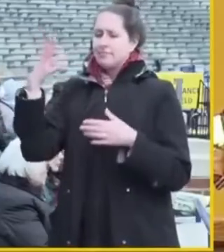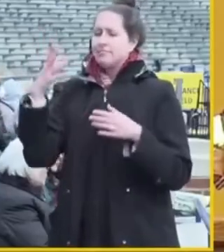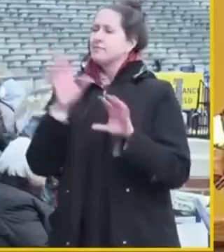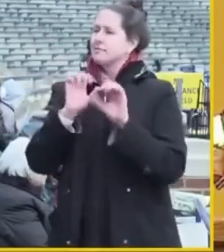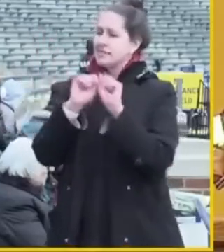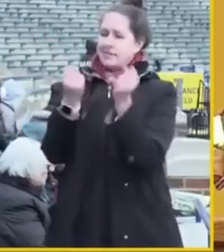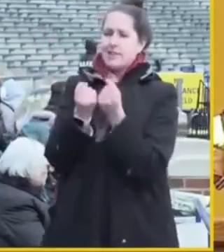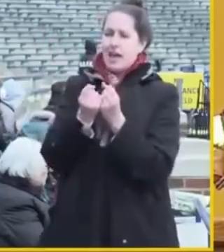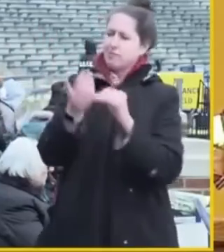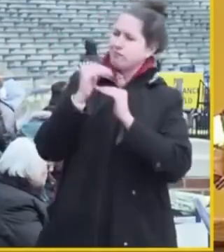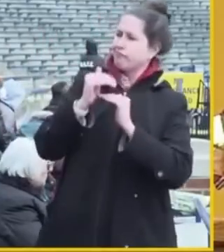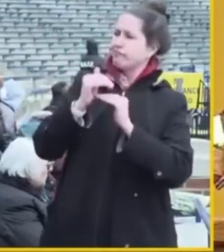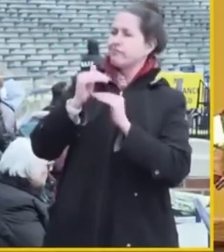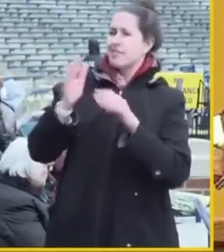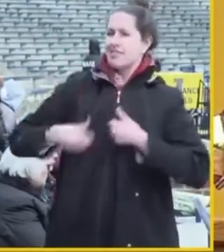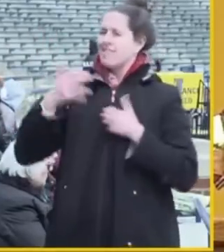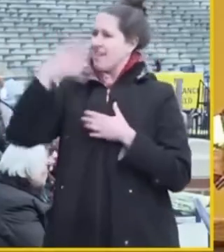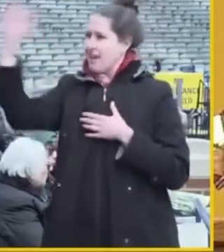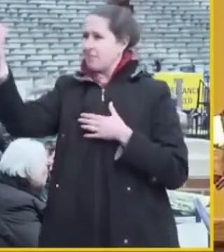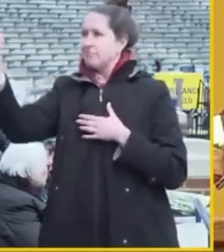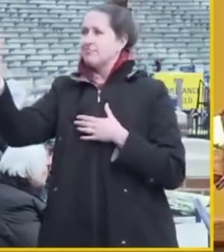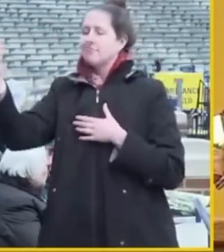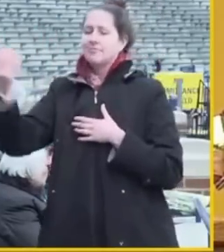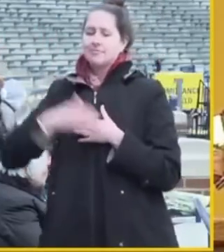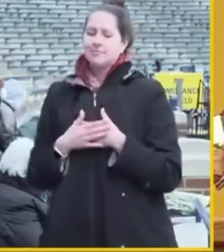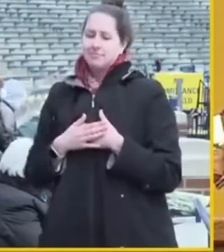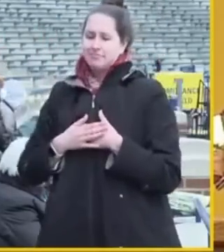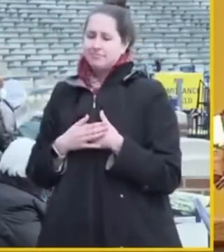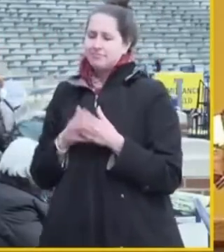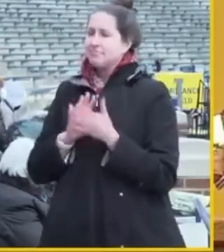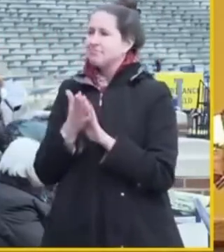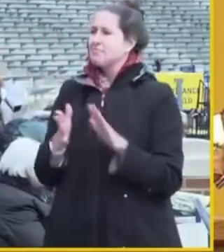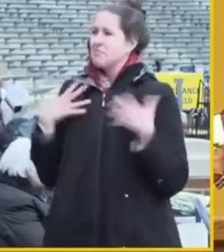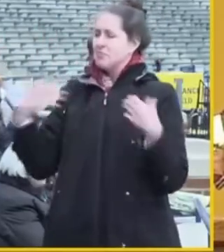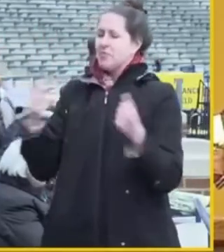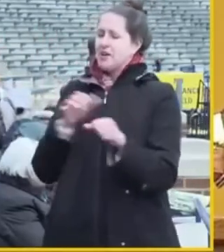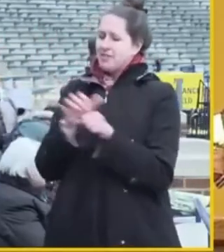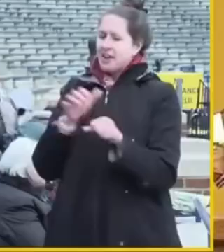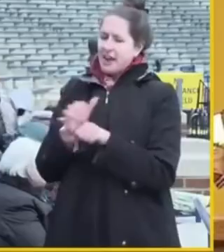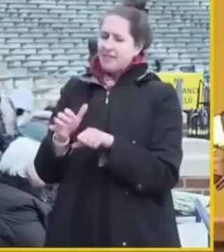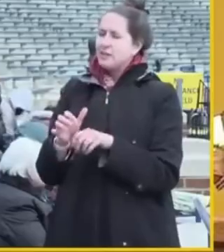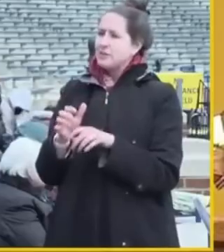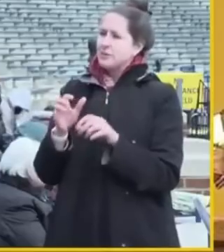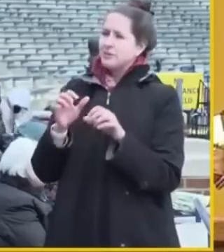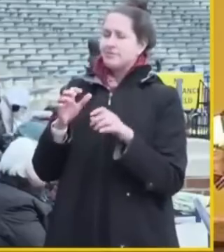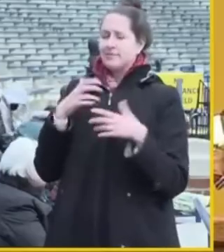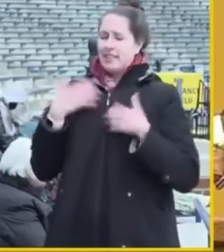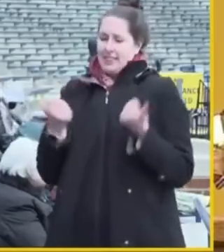Being brave enough to live out loud is what will keep you from settling.